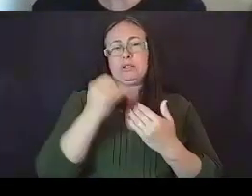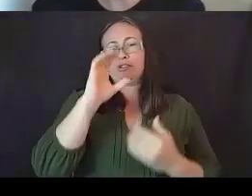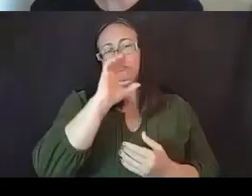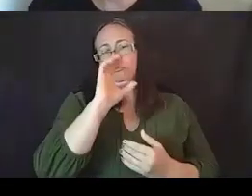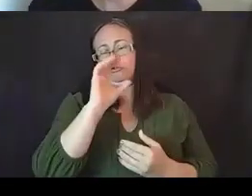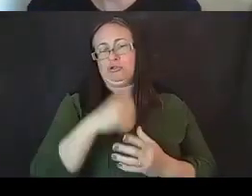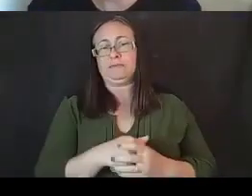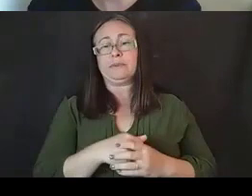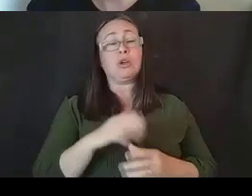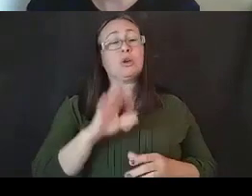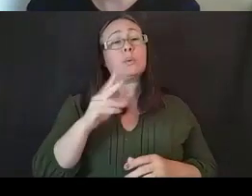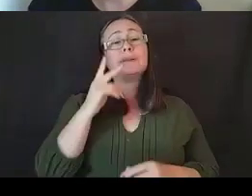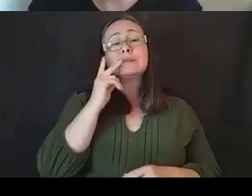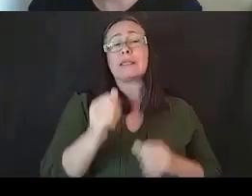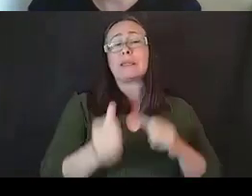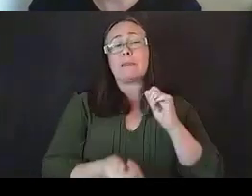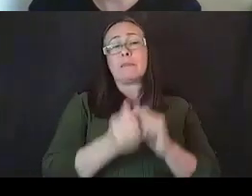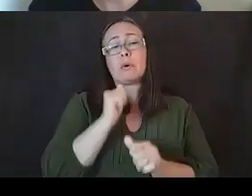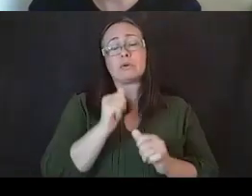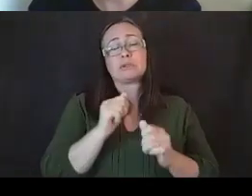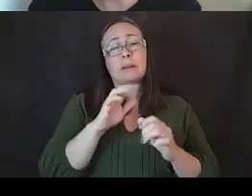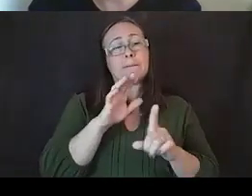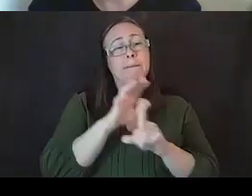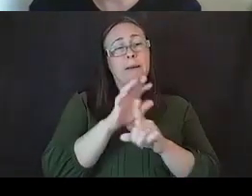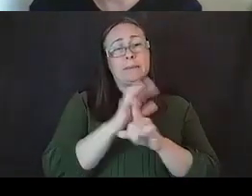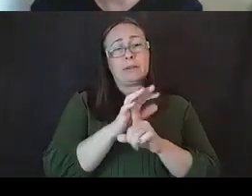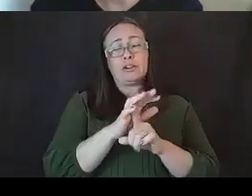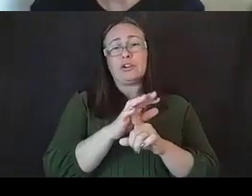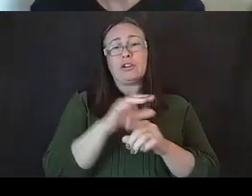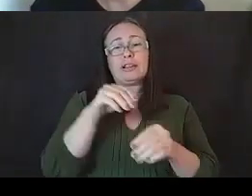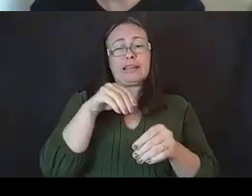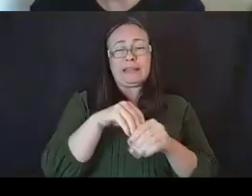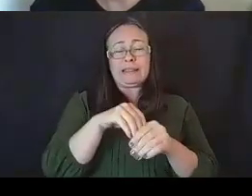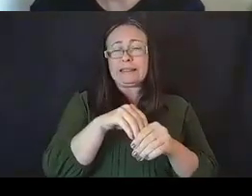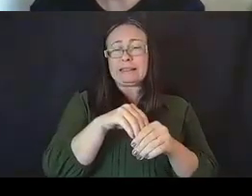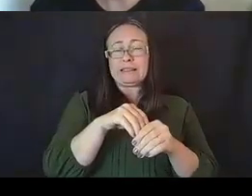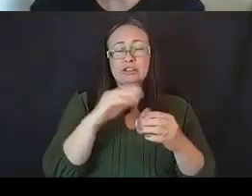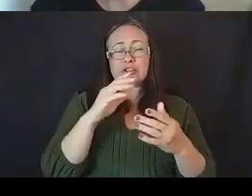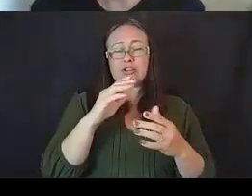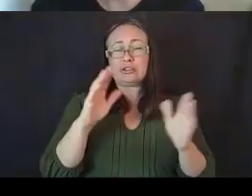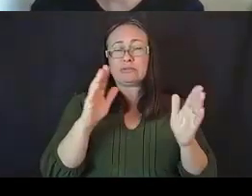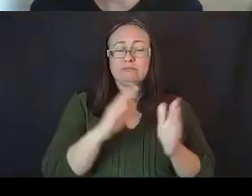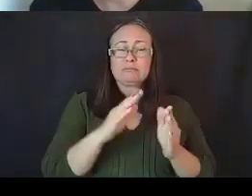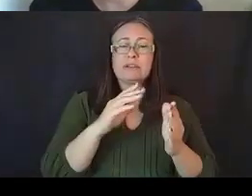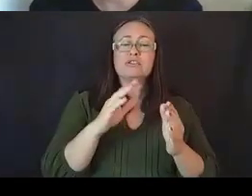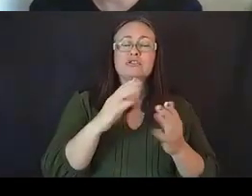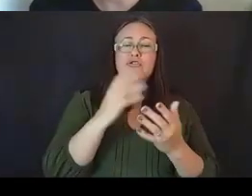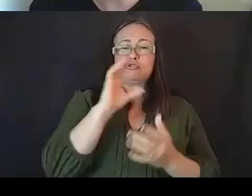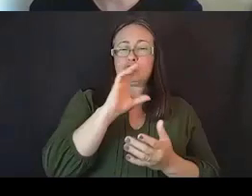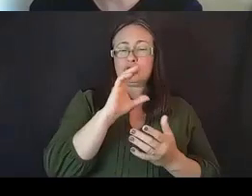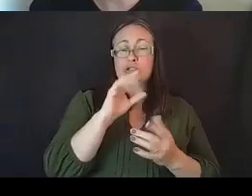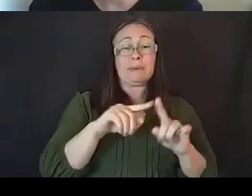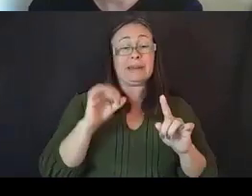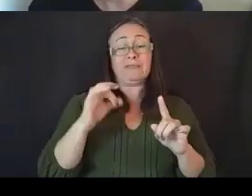You'll see just the most popular search fields in the mini version of the search form, but if you want to use additional options beyond fiscal year,